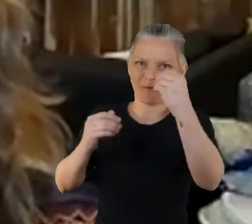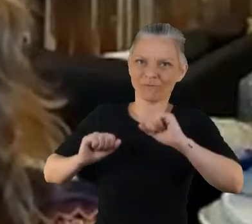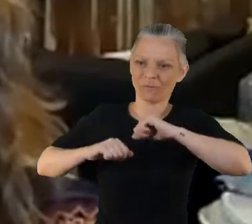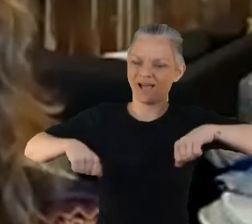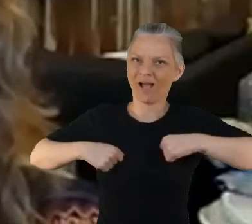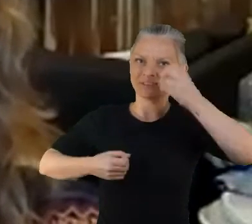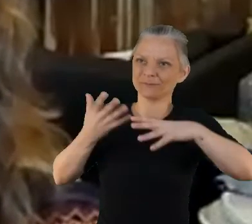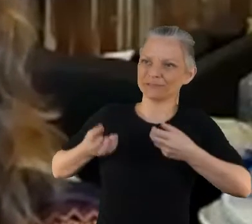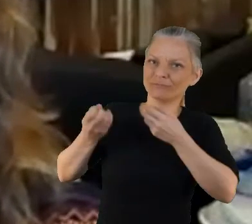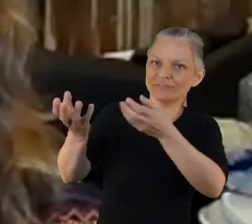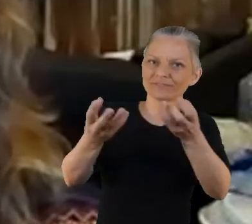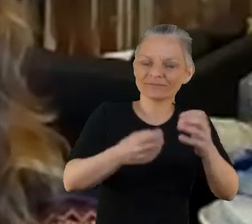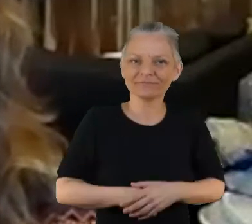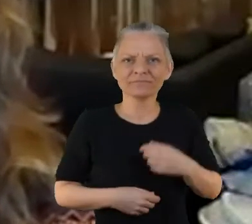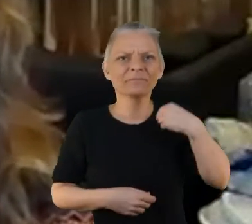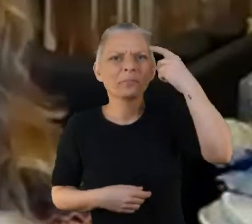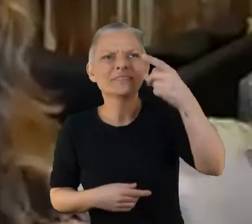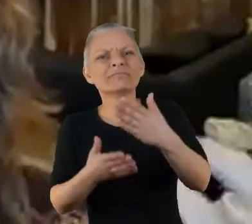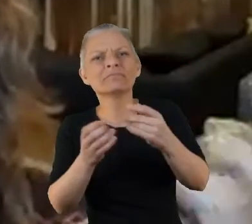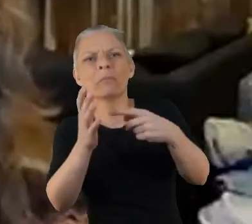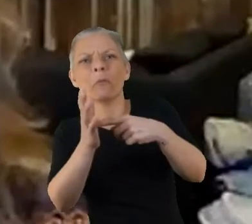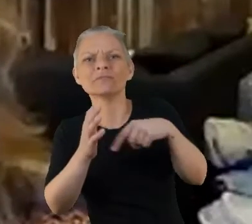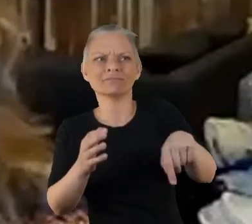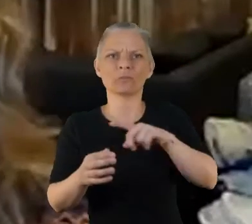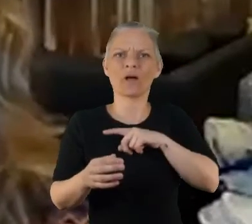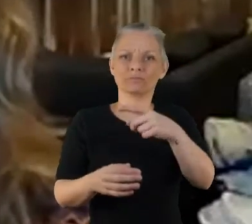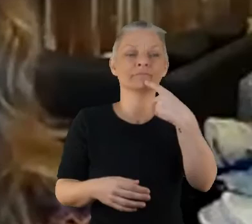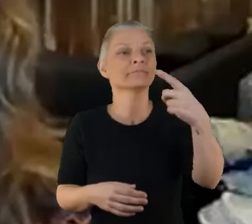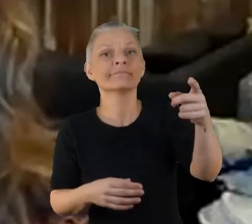we’ve got members of this group that are very practical and hands on and that are currently